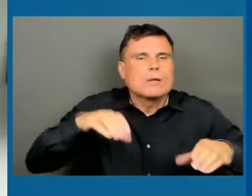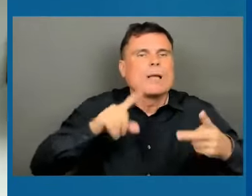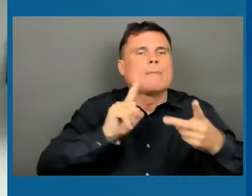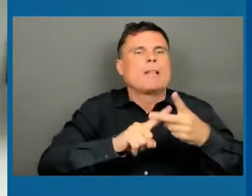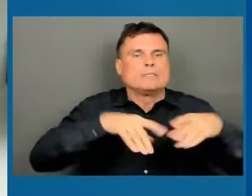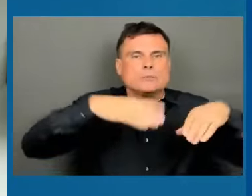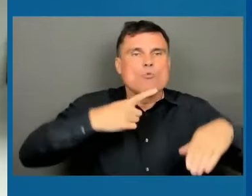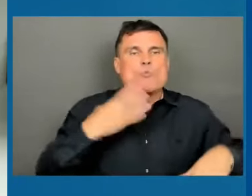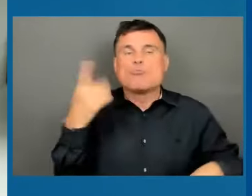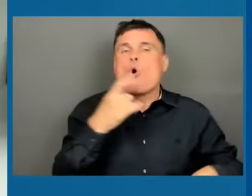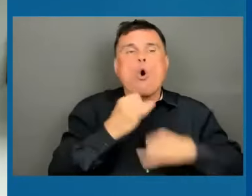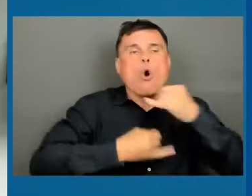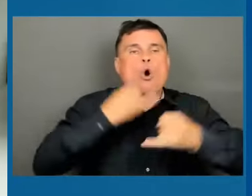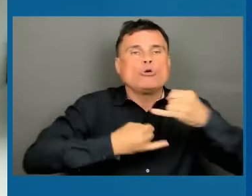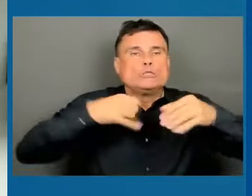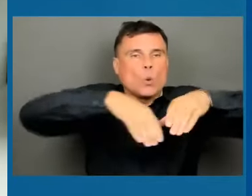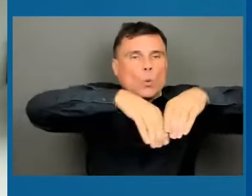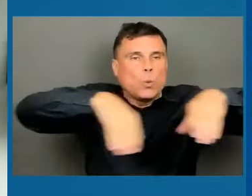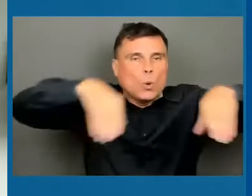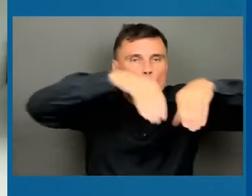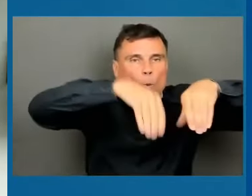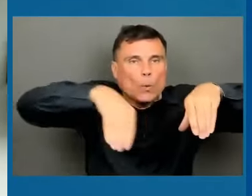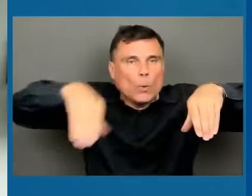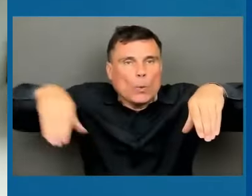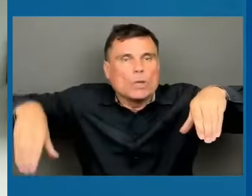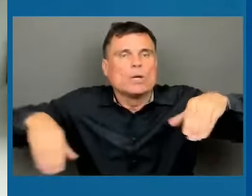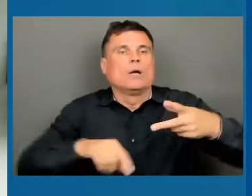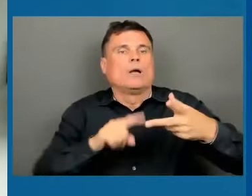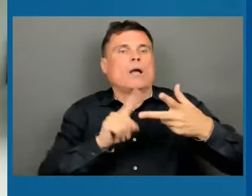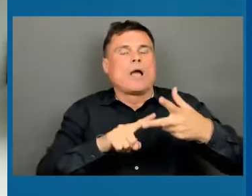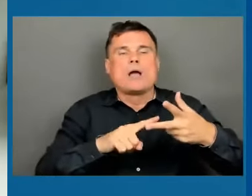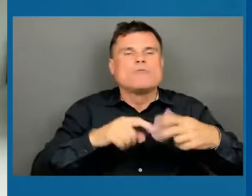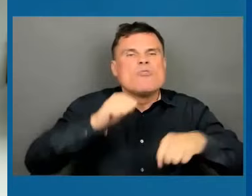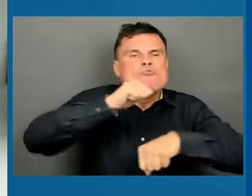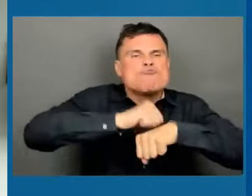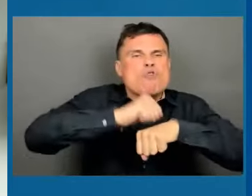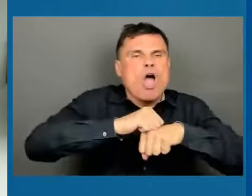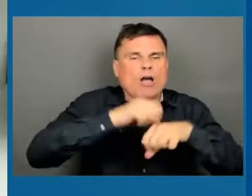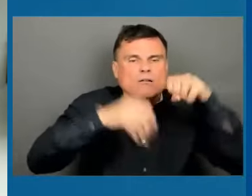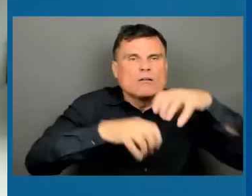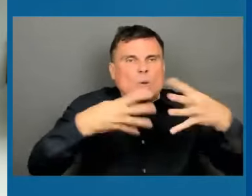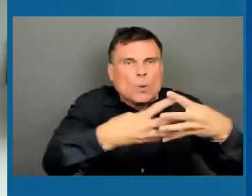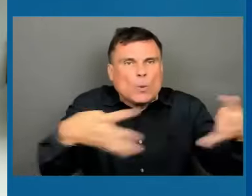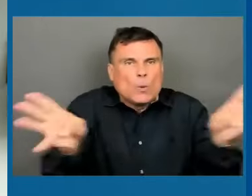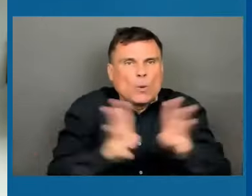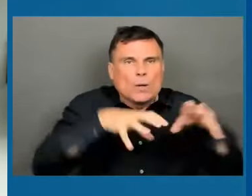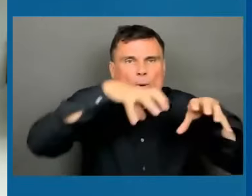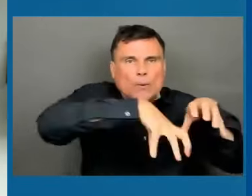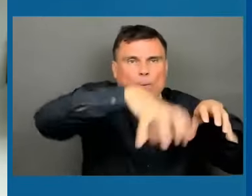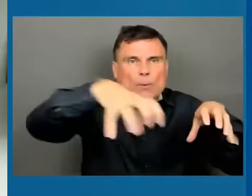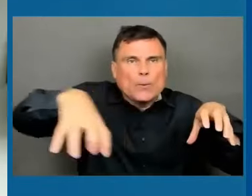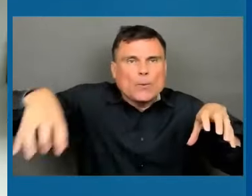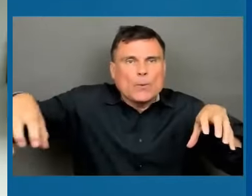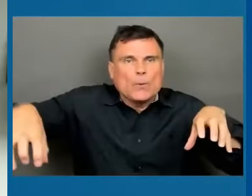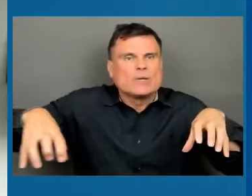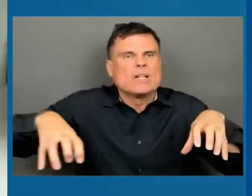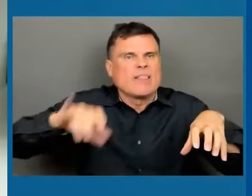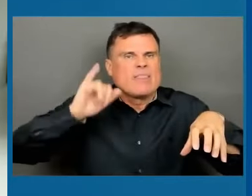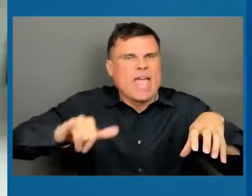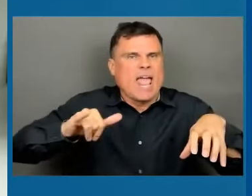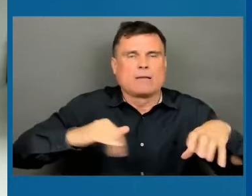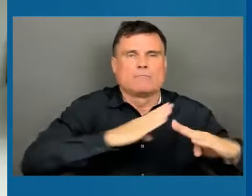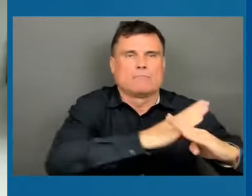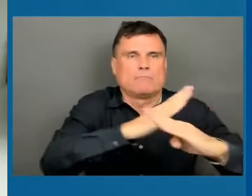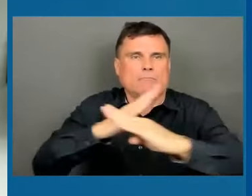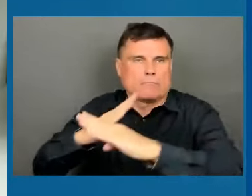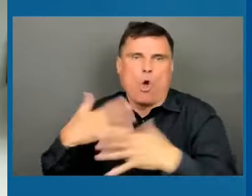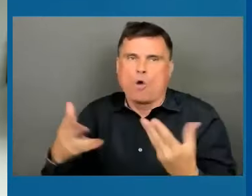debris. Keep away from river